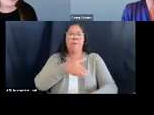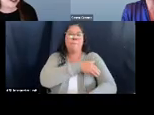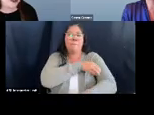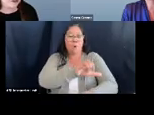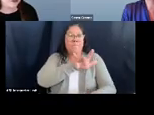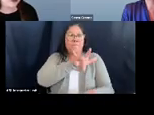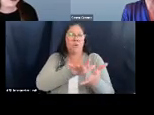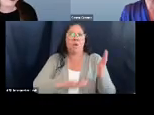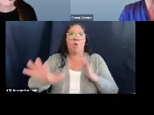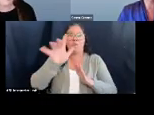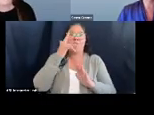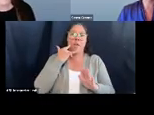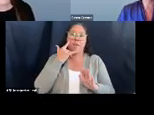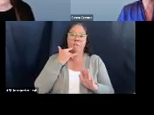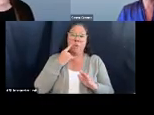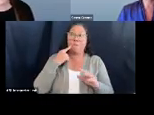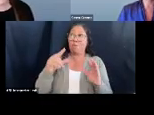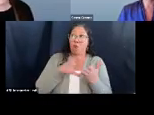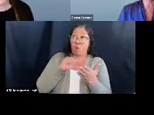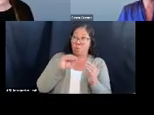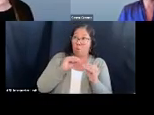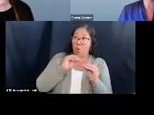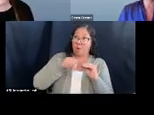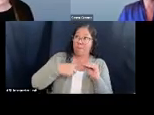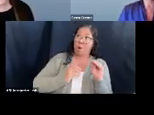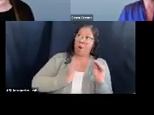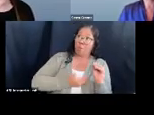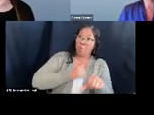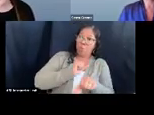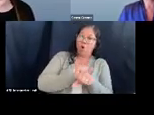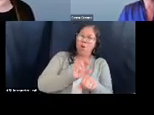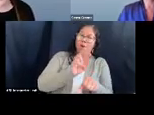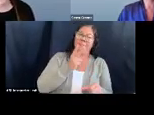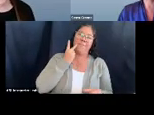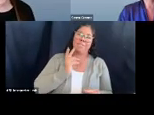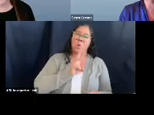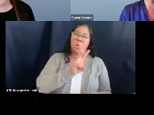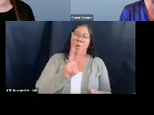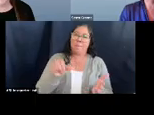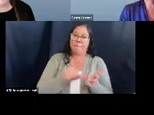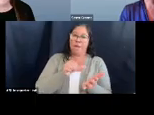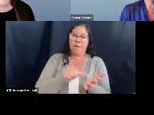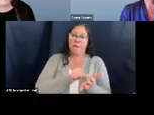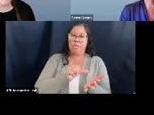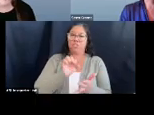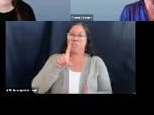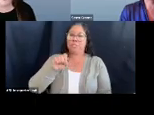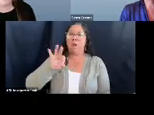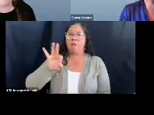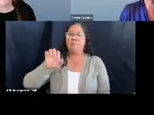we invite you to visit our website www.seeds of partnership.org. Next slide, please.